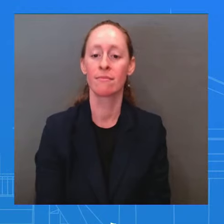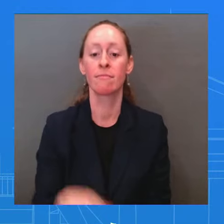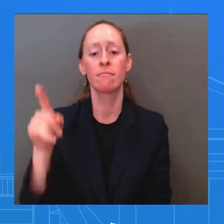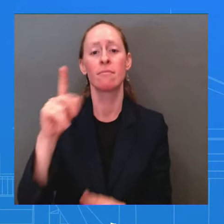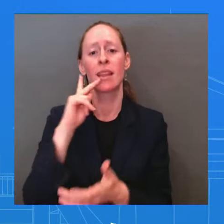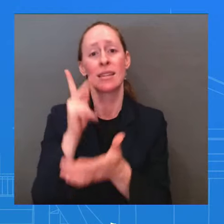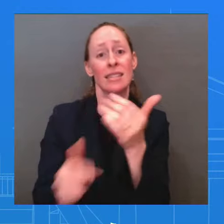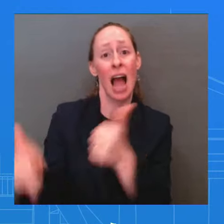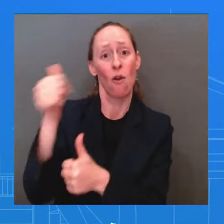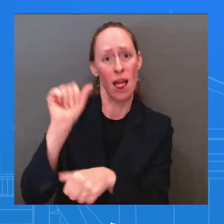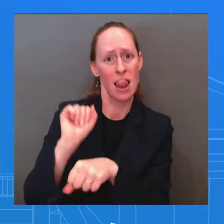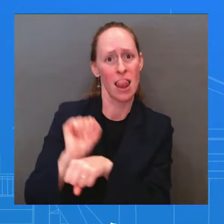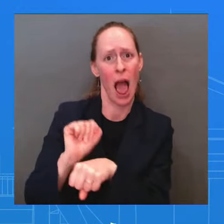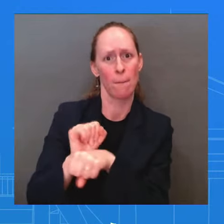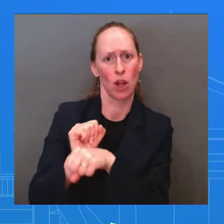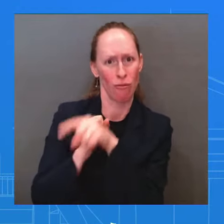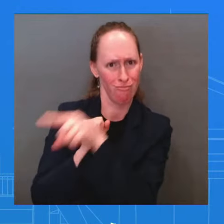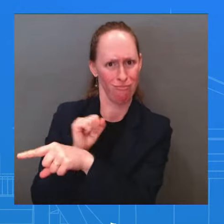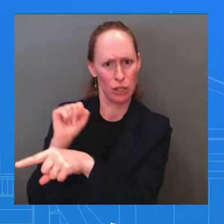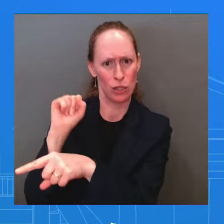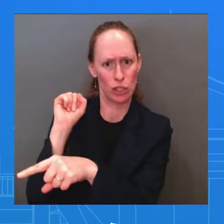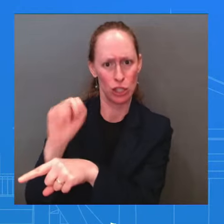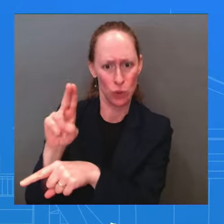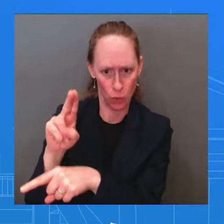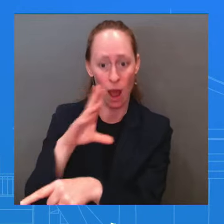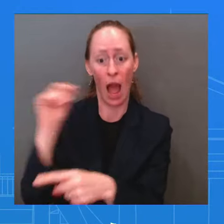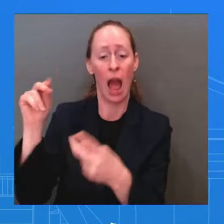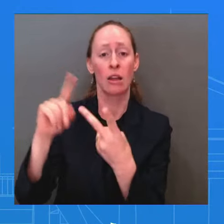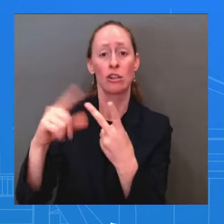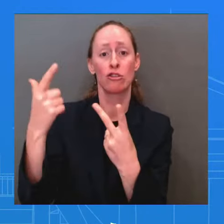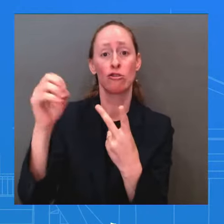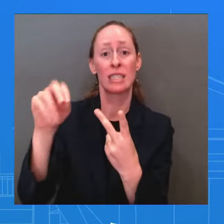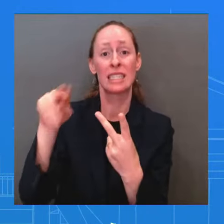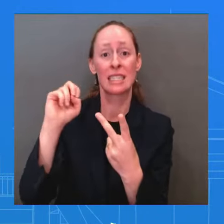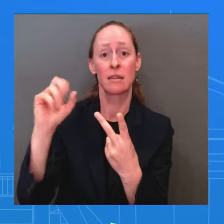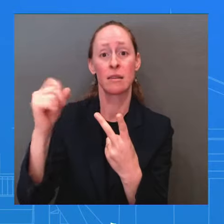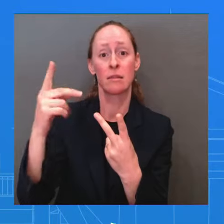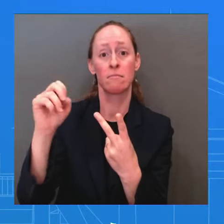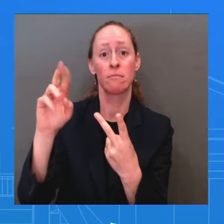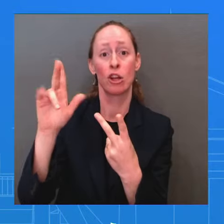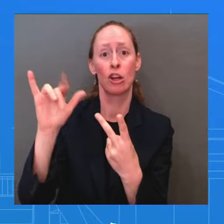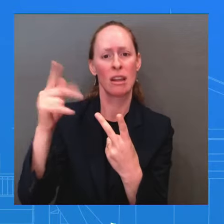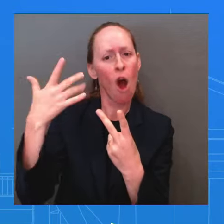who has played coordinator throughout this process, is -- is going to do what they've been doing: